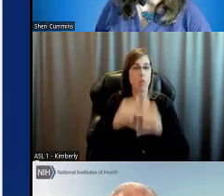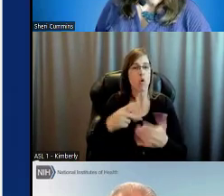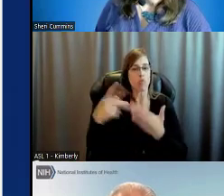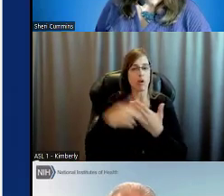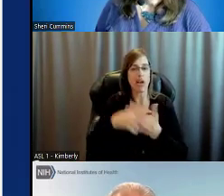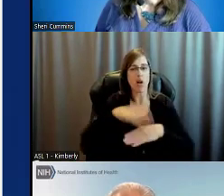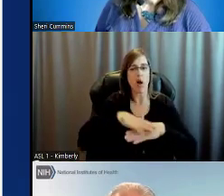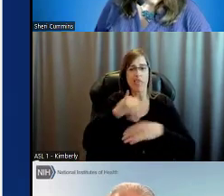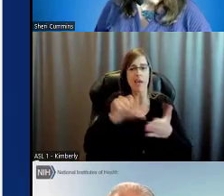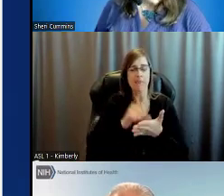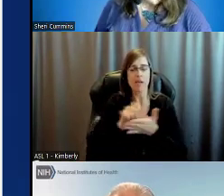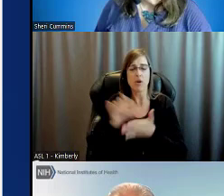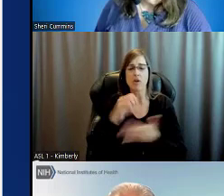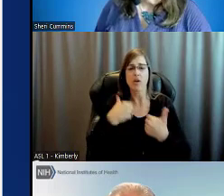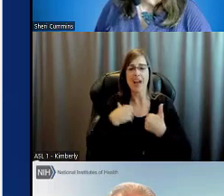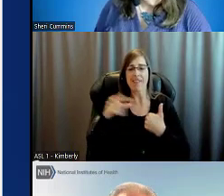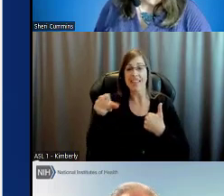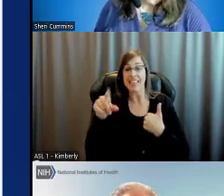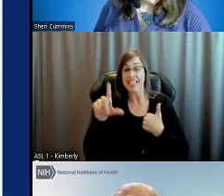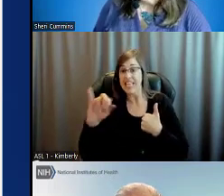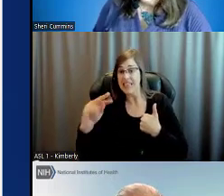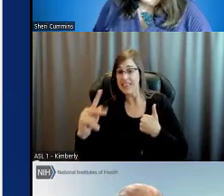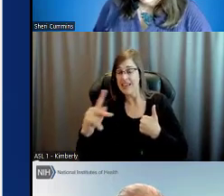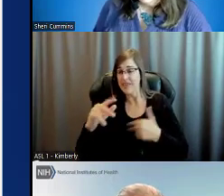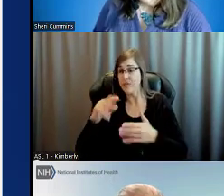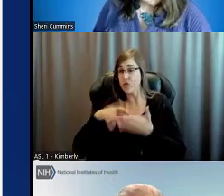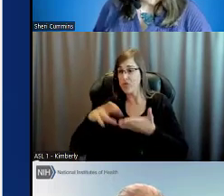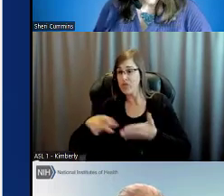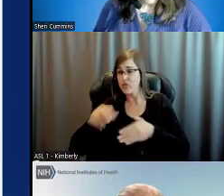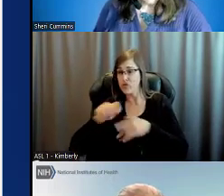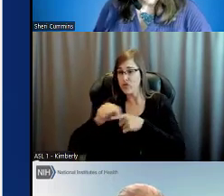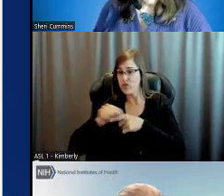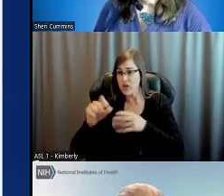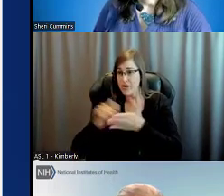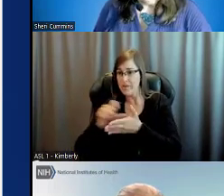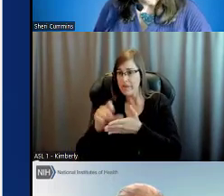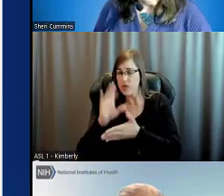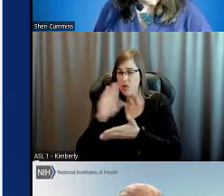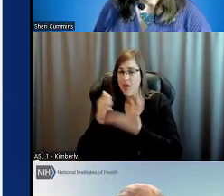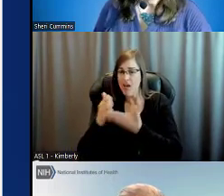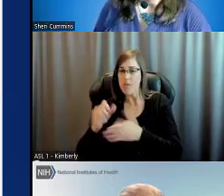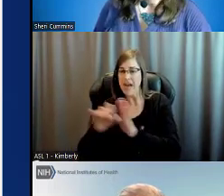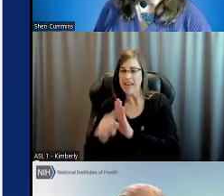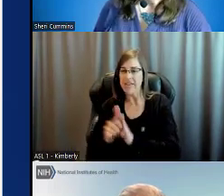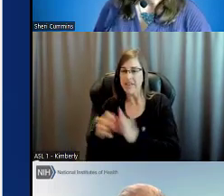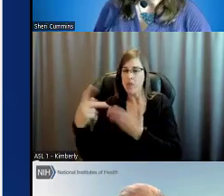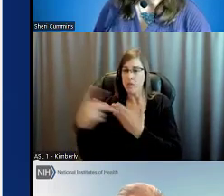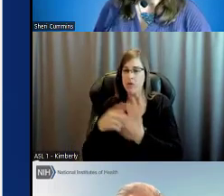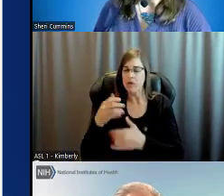we also have this handy link out to our research training page, which will help you identify programs by career stage.